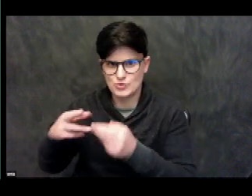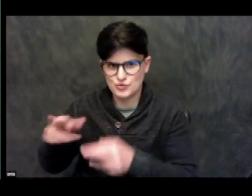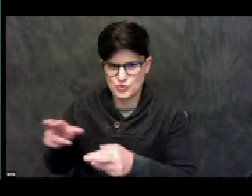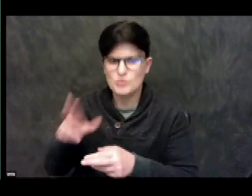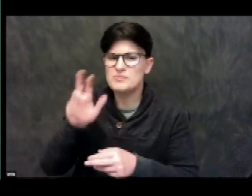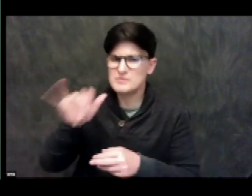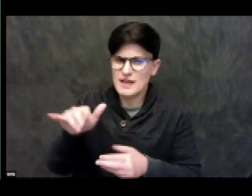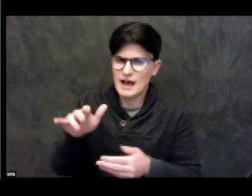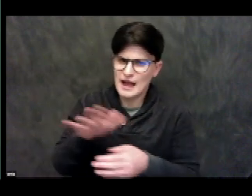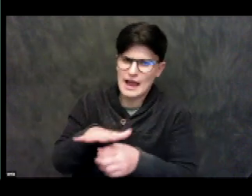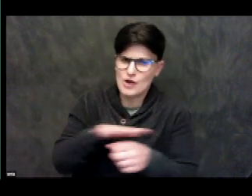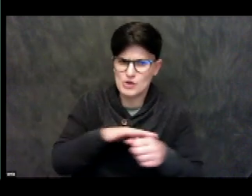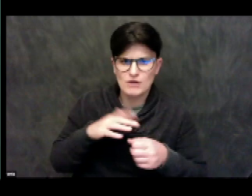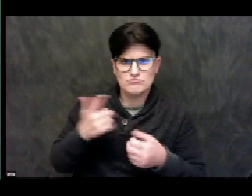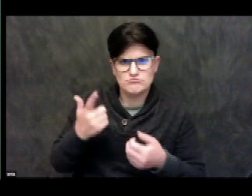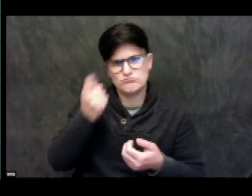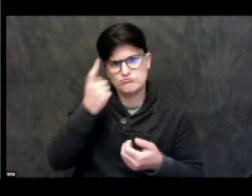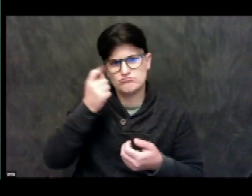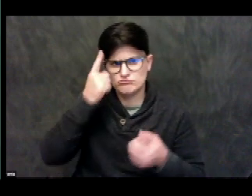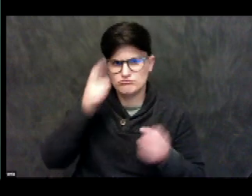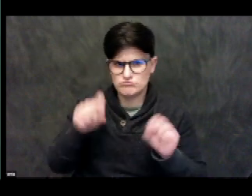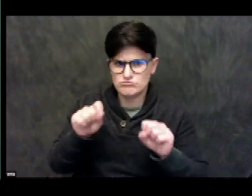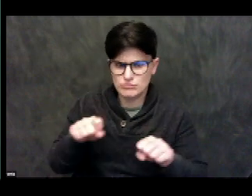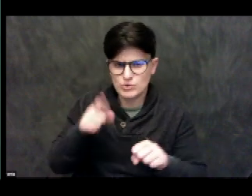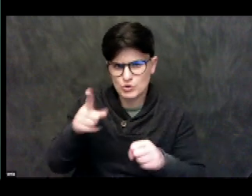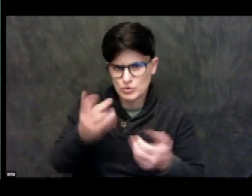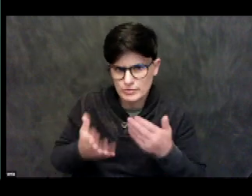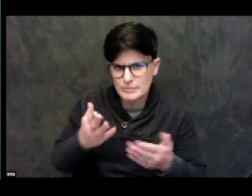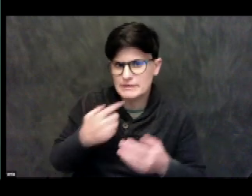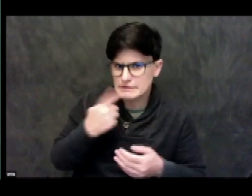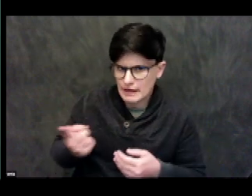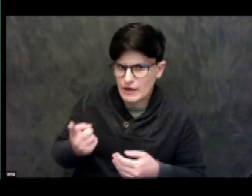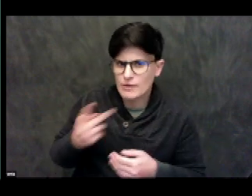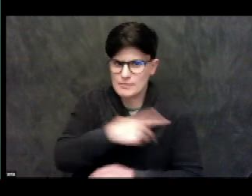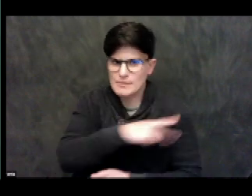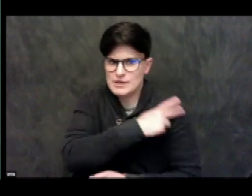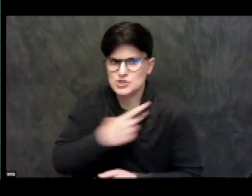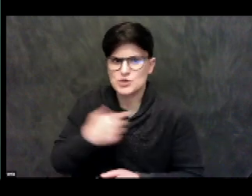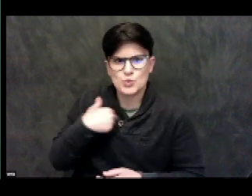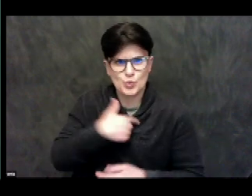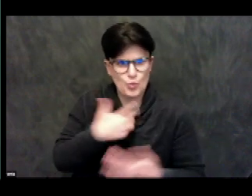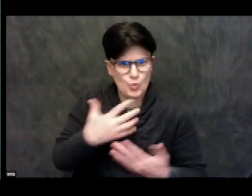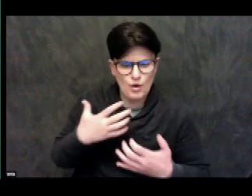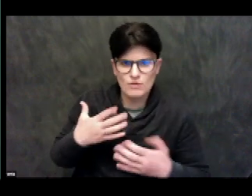you might tell this patient that we want to be a little bit more prepared and we may not be able to provide both of